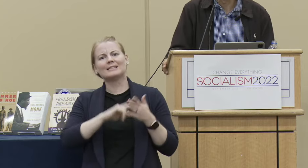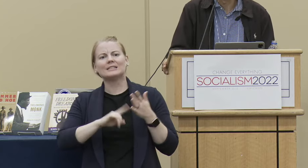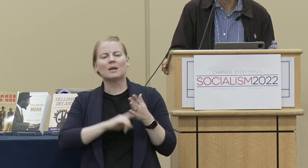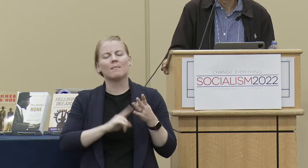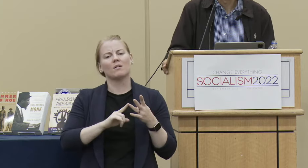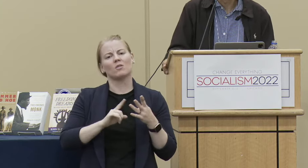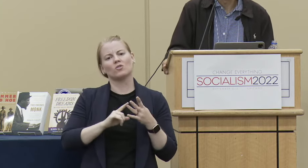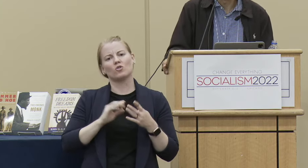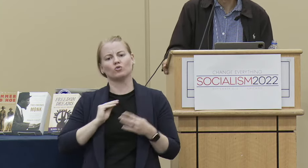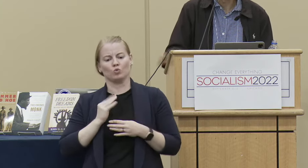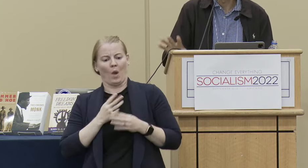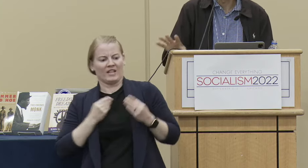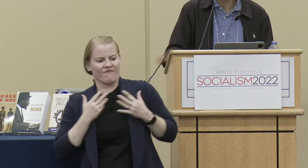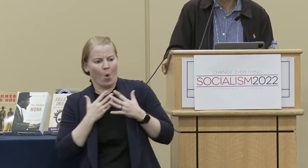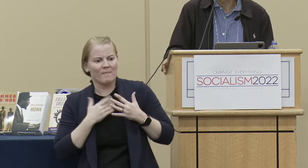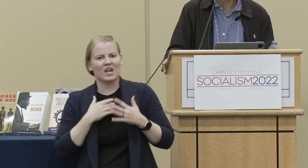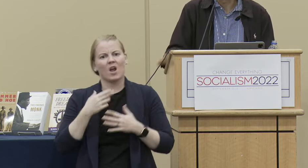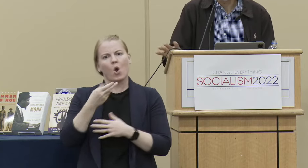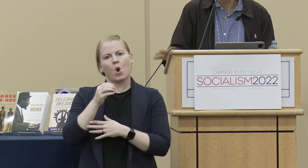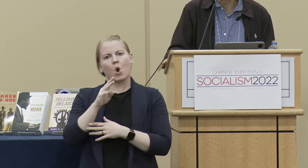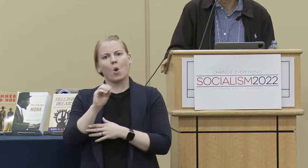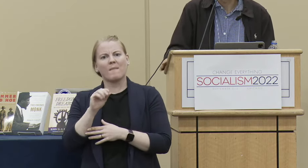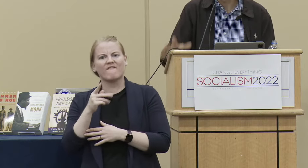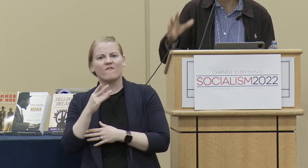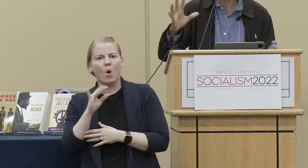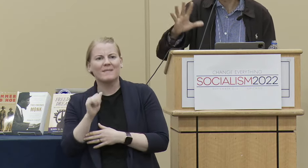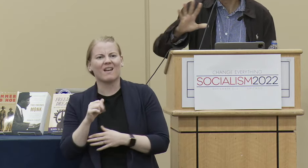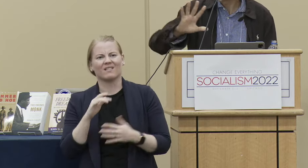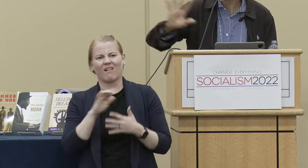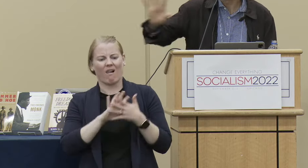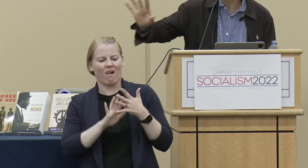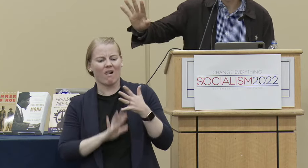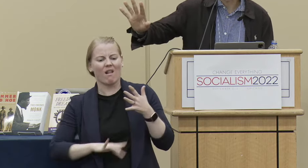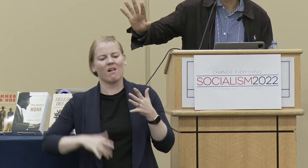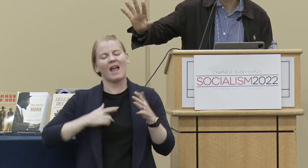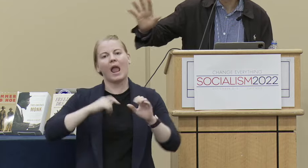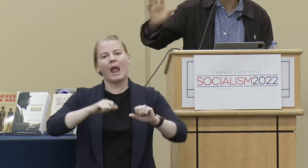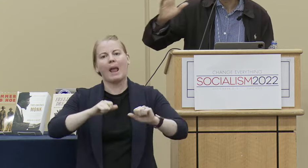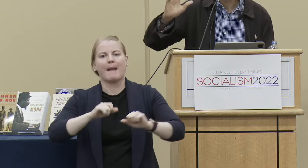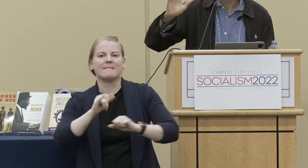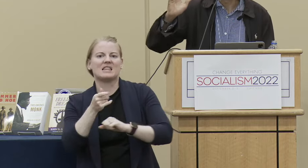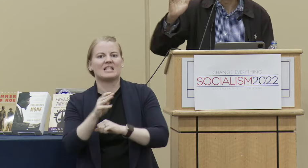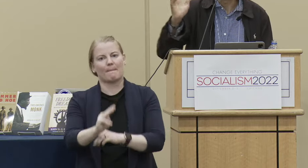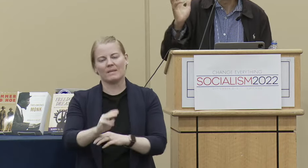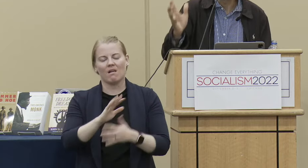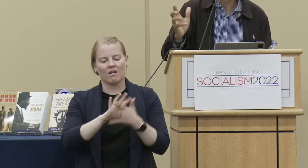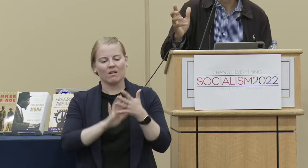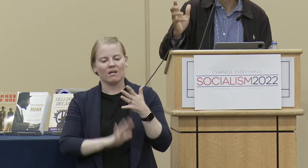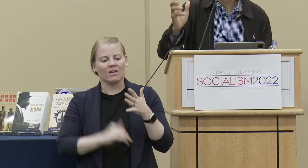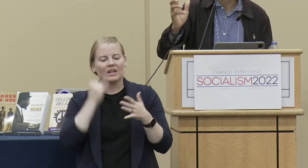worrying about racism, sexism , transphobia, hoe to-phobe yashtion you know, ageism, ableism, if you say we're going